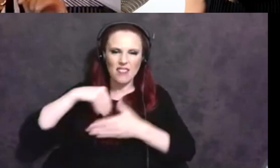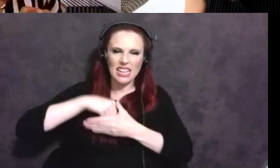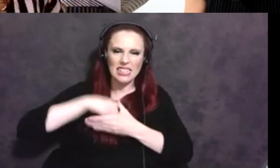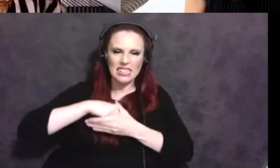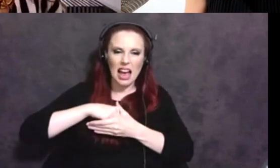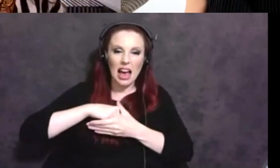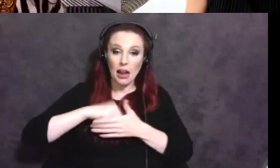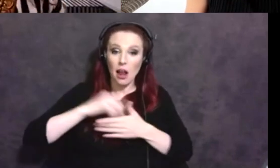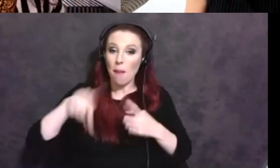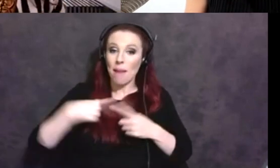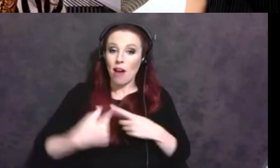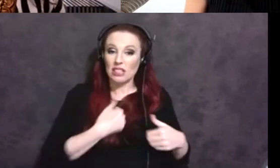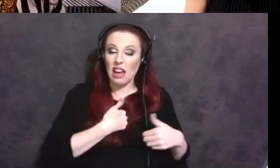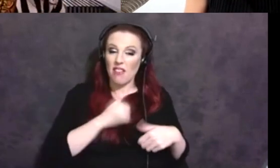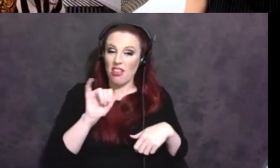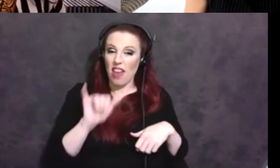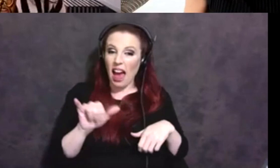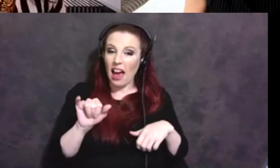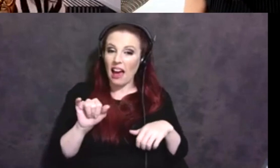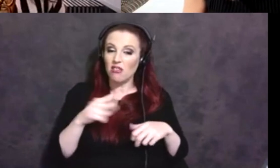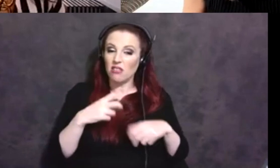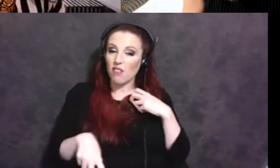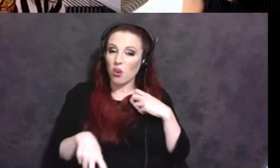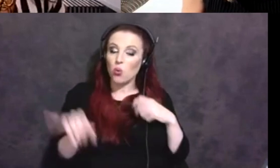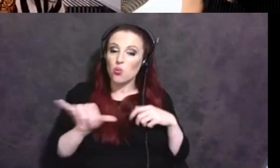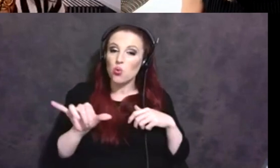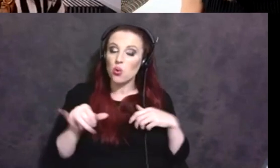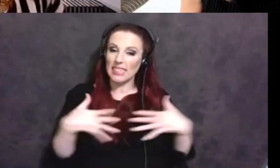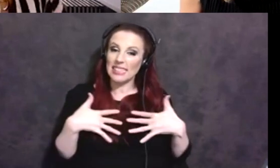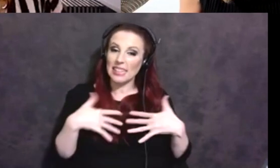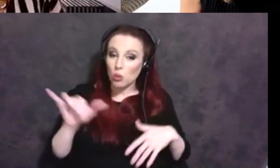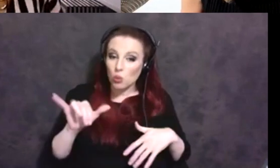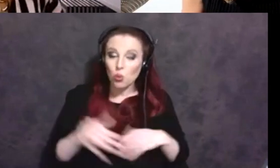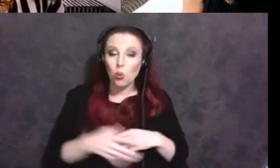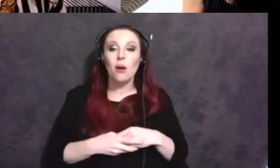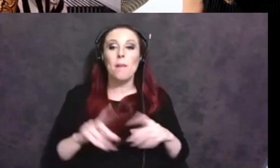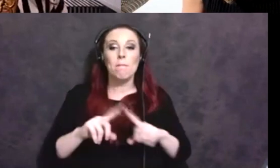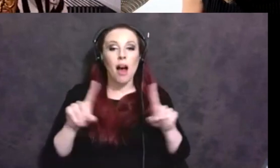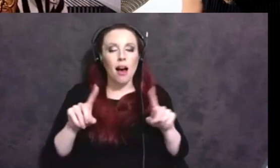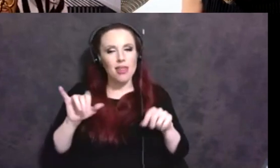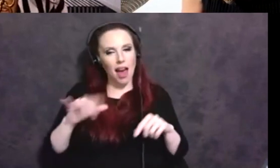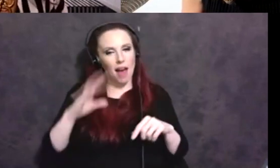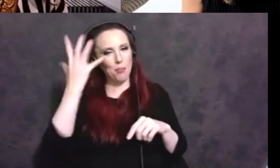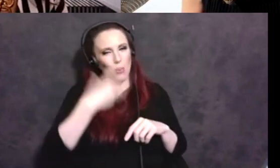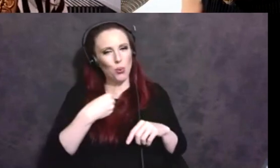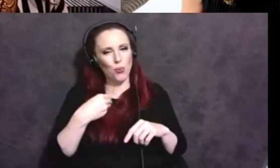Even moving towards exploring the self, and understanding the darkness that we hold in